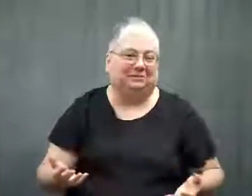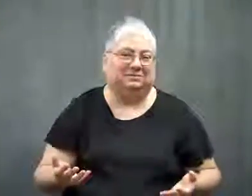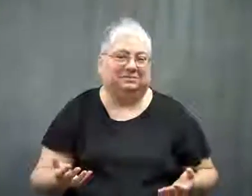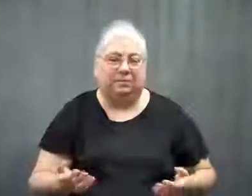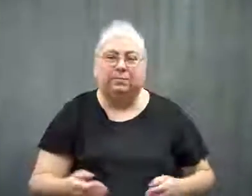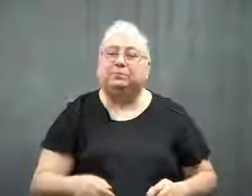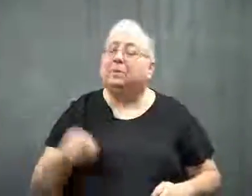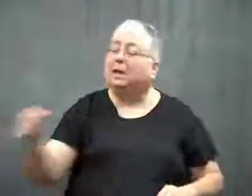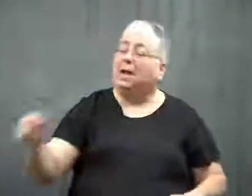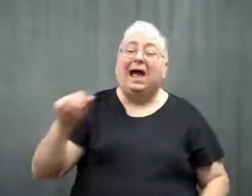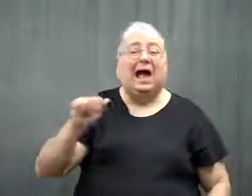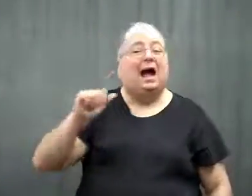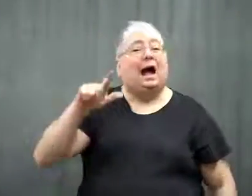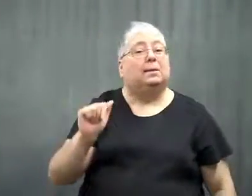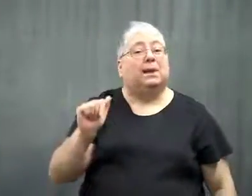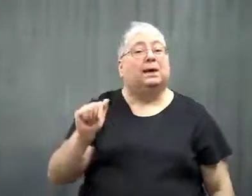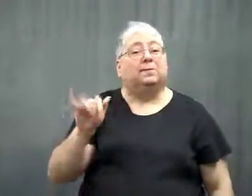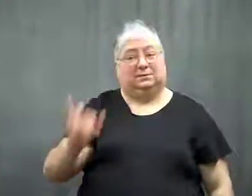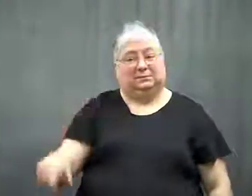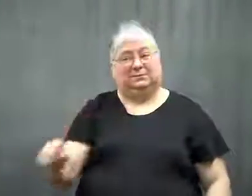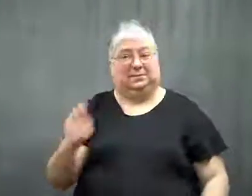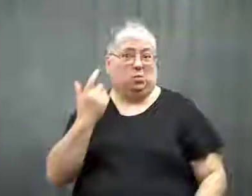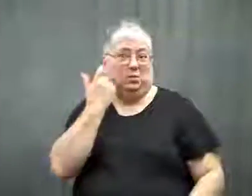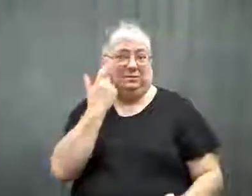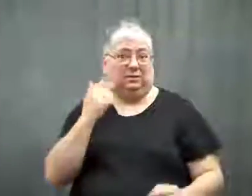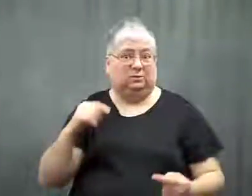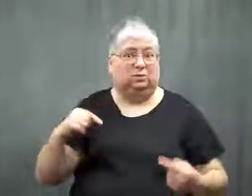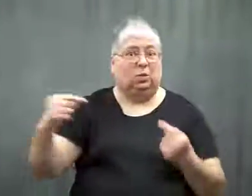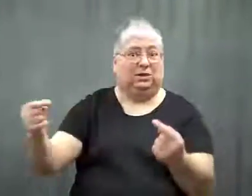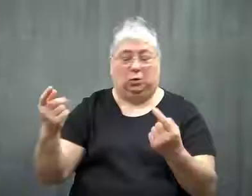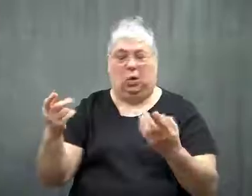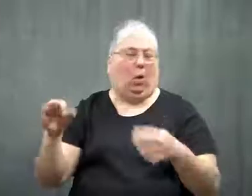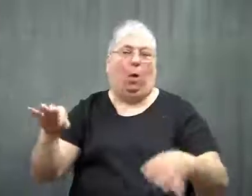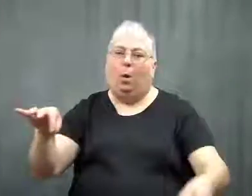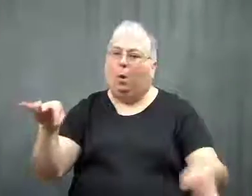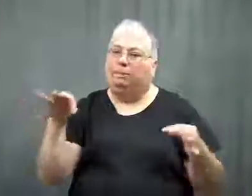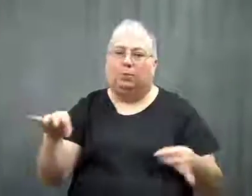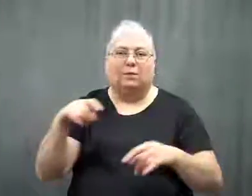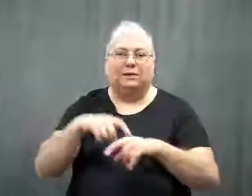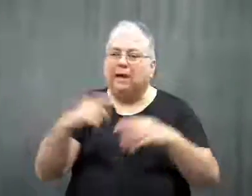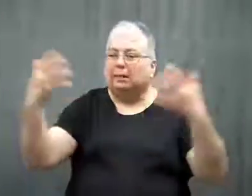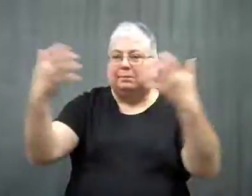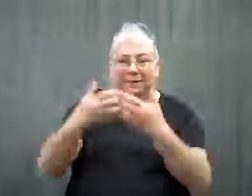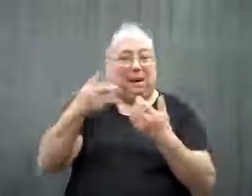The timing was perfect for the recent Alabama tornado.